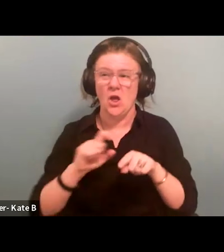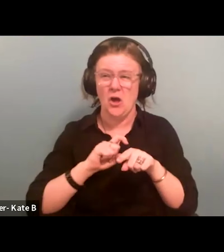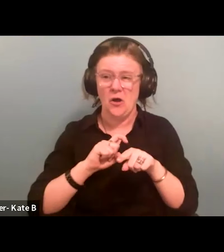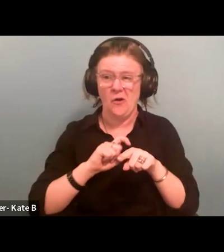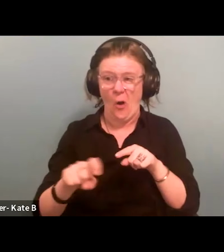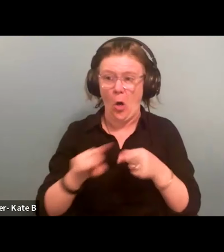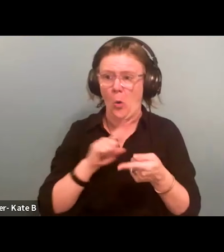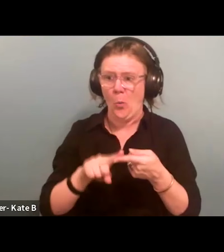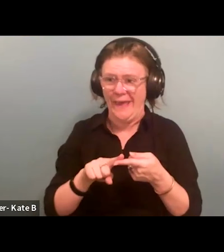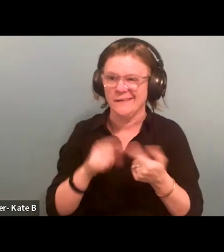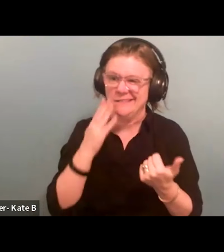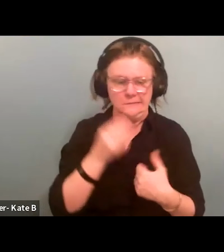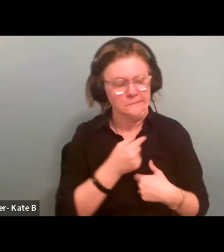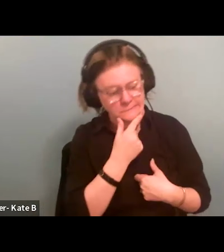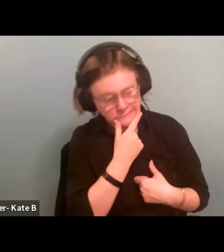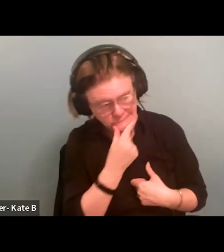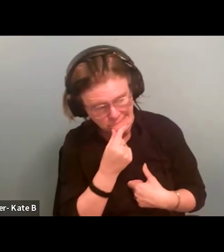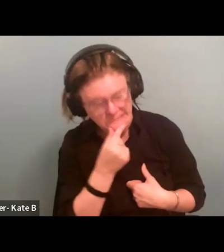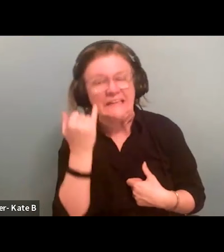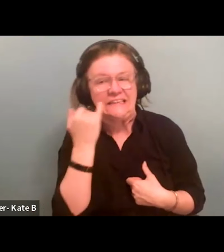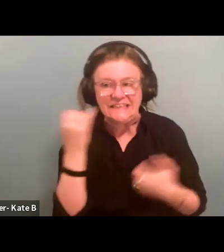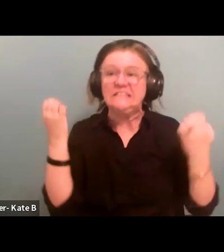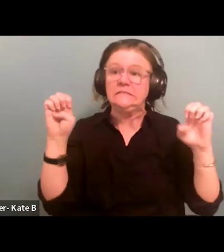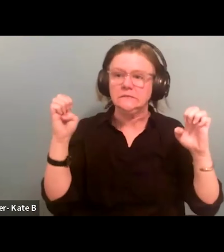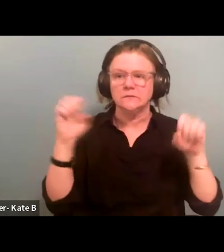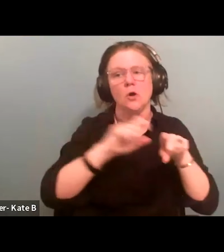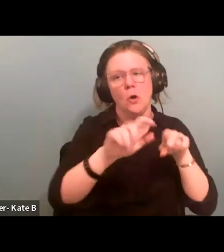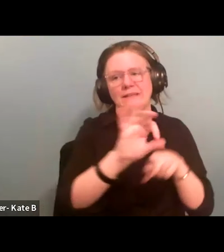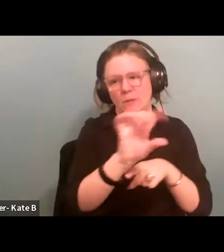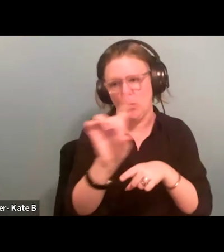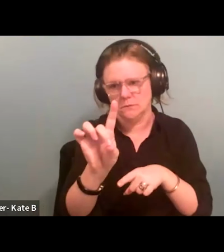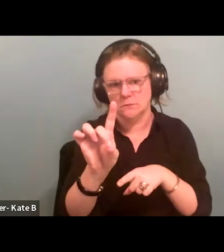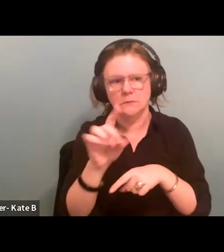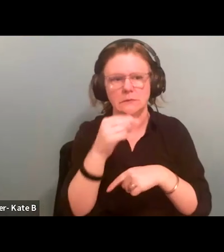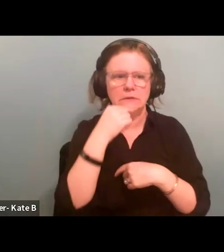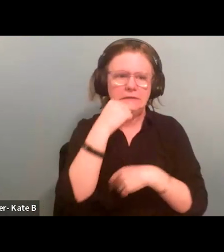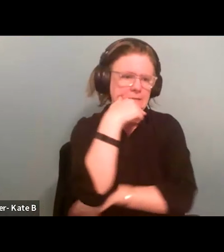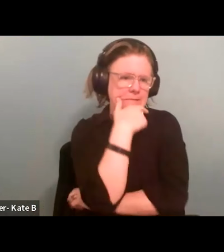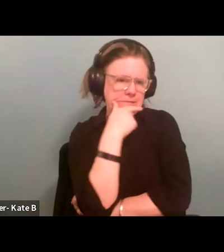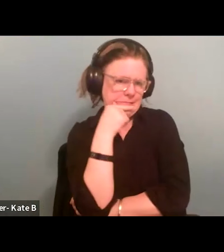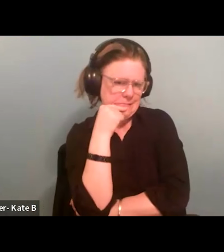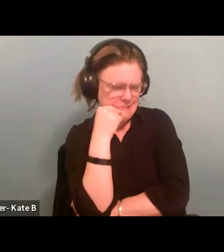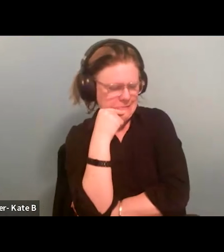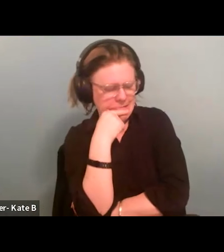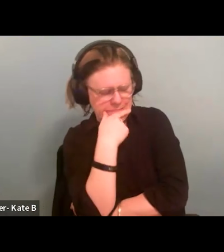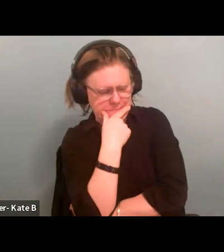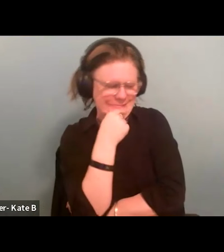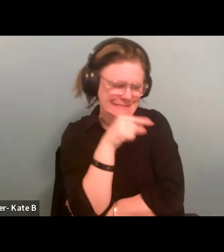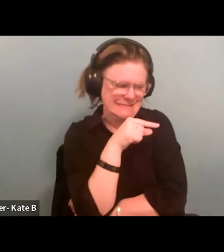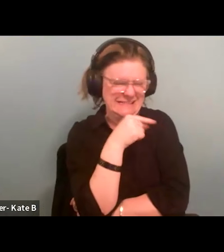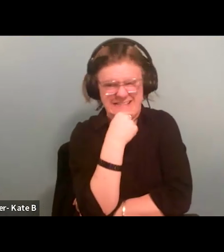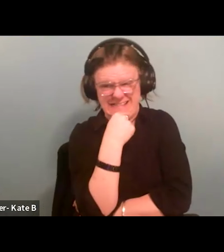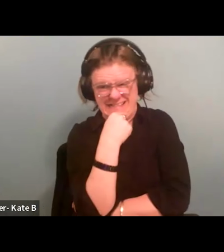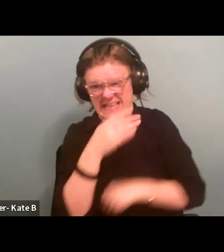Like I said, if there's immediate medical attention, call 911. But if you believe that there's an older Pennsylvanian,